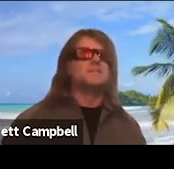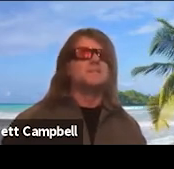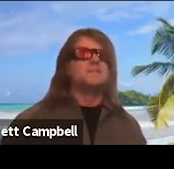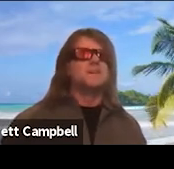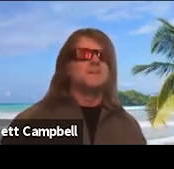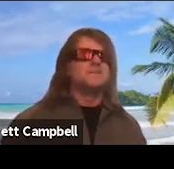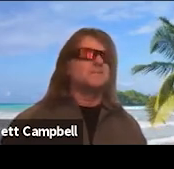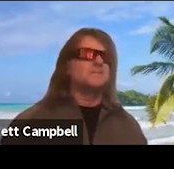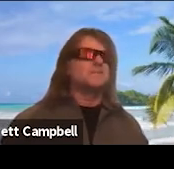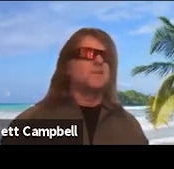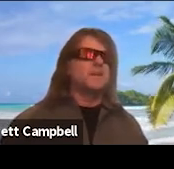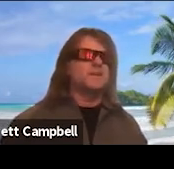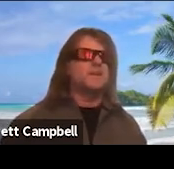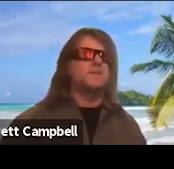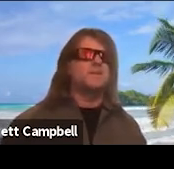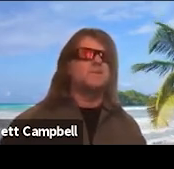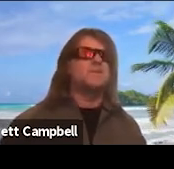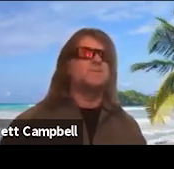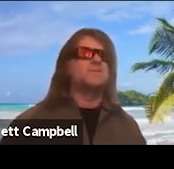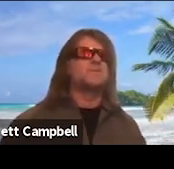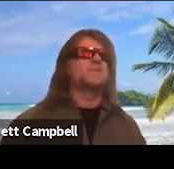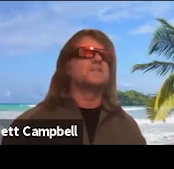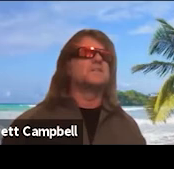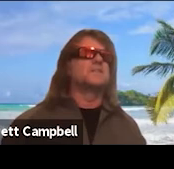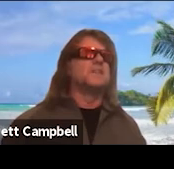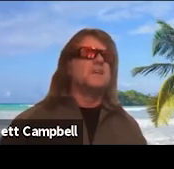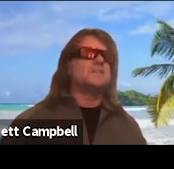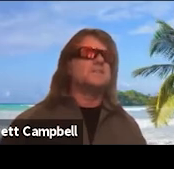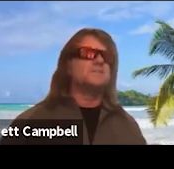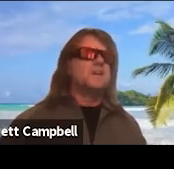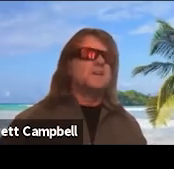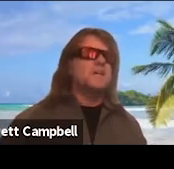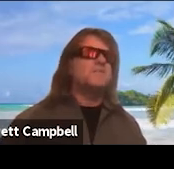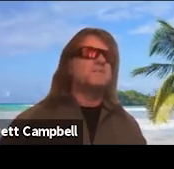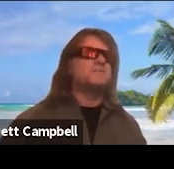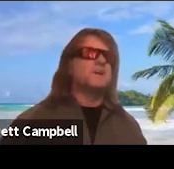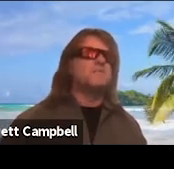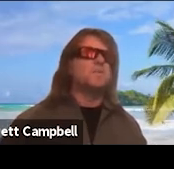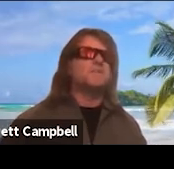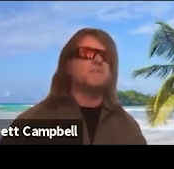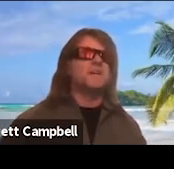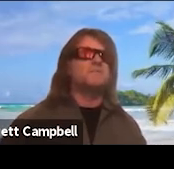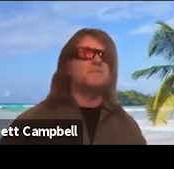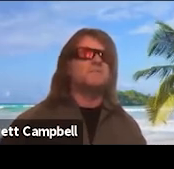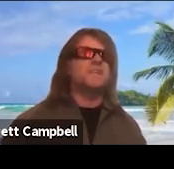just holding out a credit card or whatever. Just a moment of example that says,